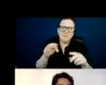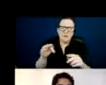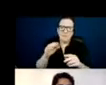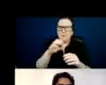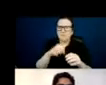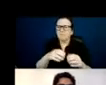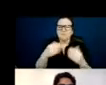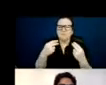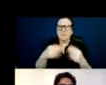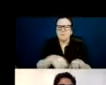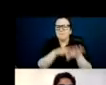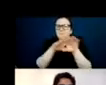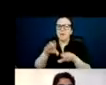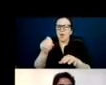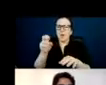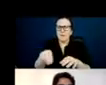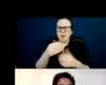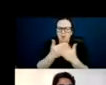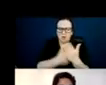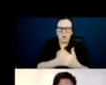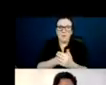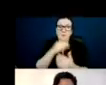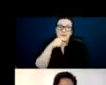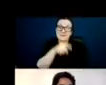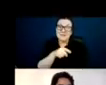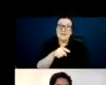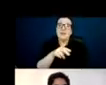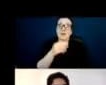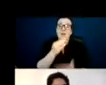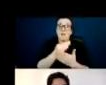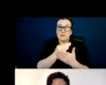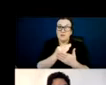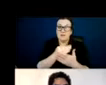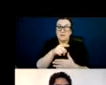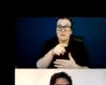the civil law tradition is based on written law. While the common law tradition is more based